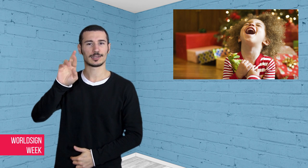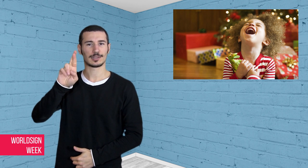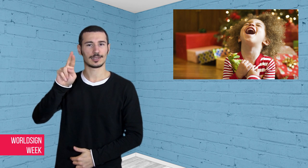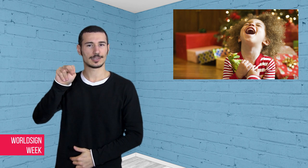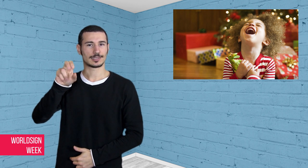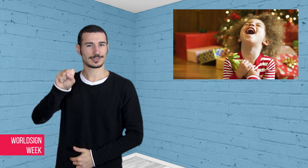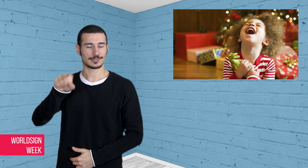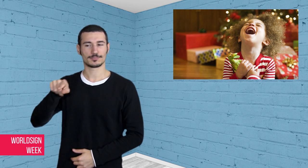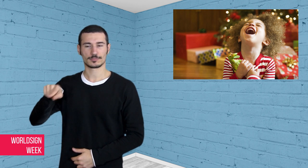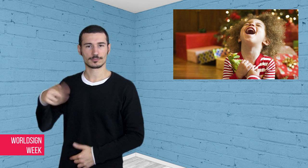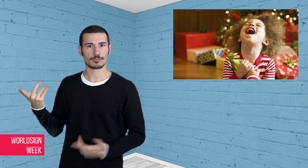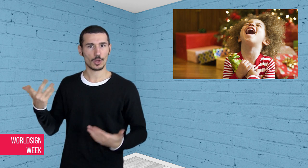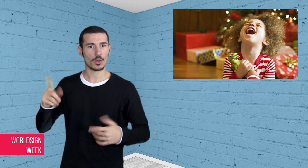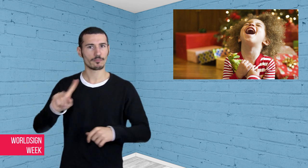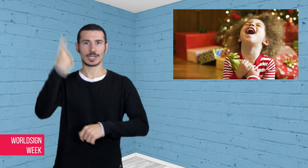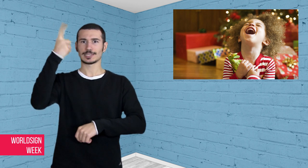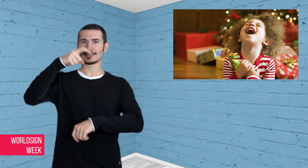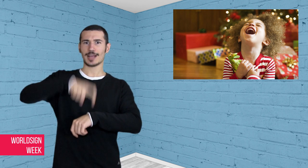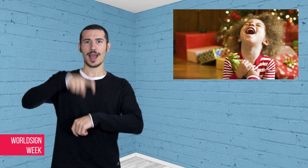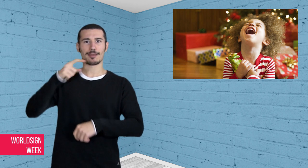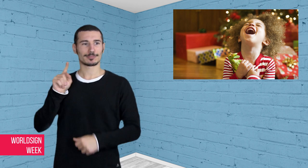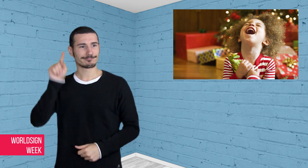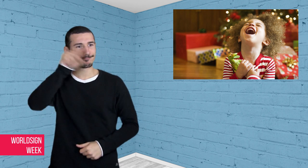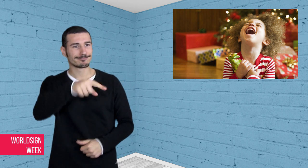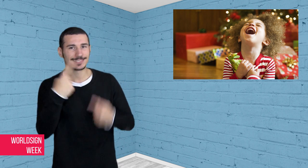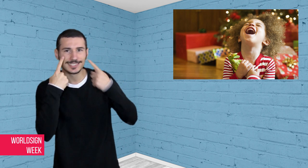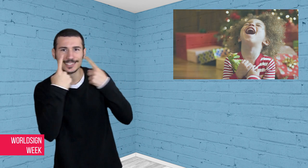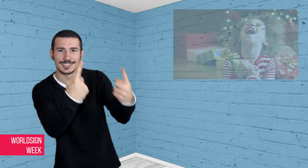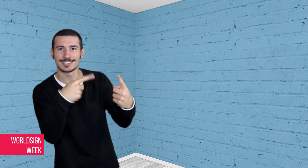A simple conversation about Santa’s workshop